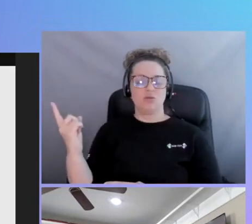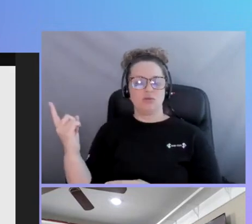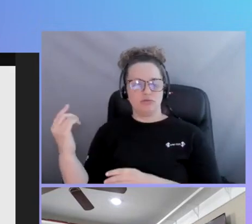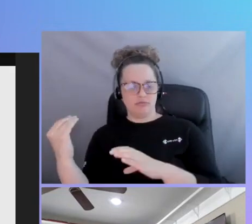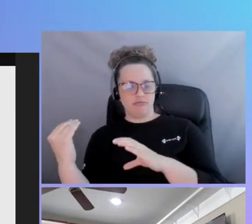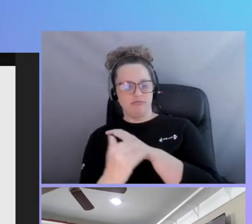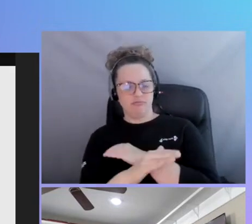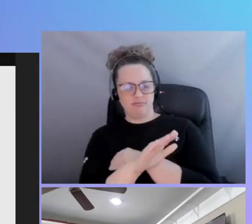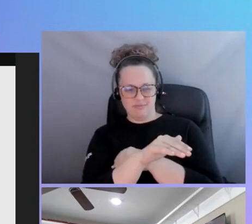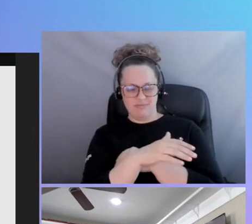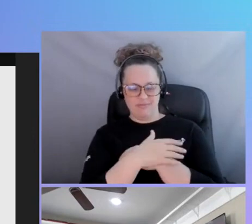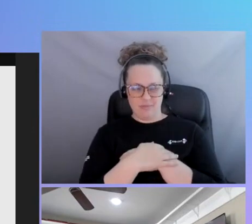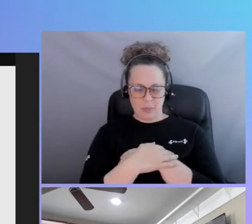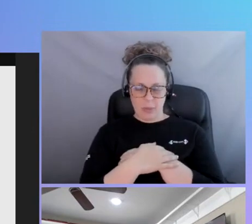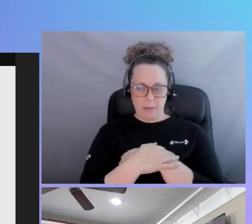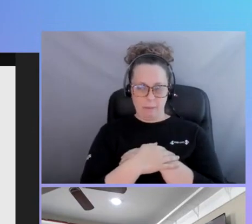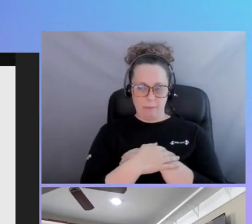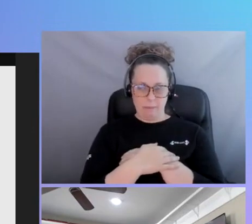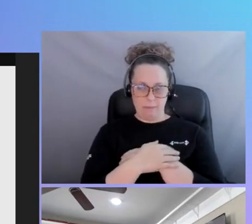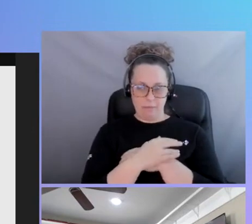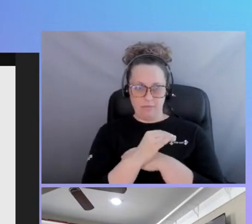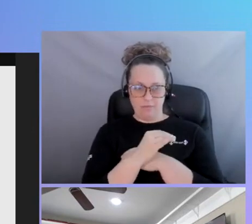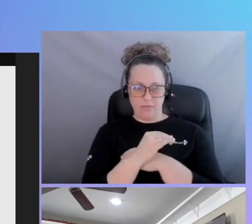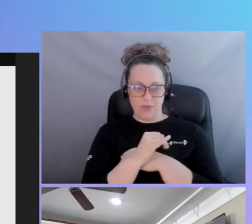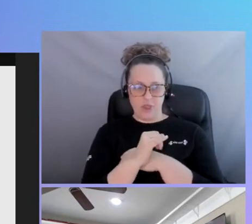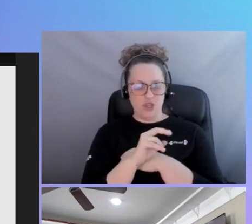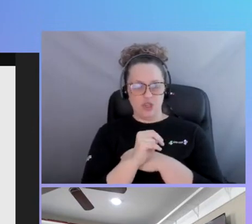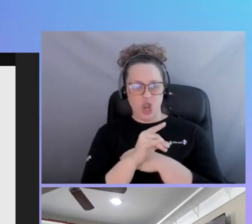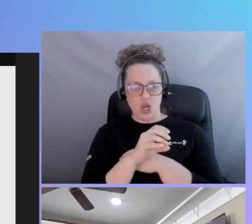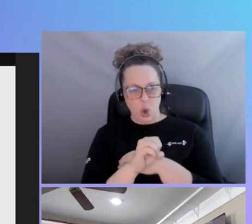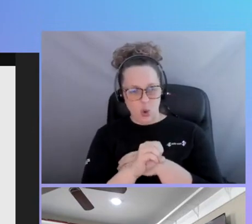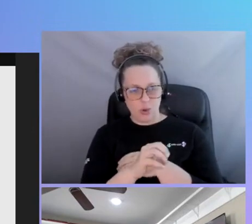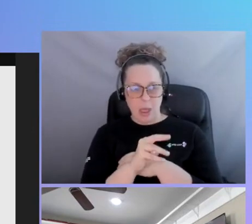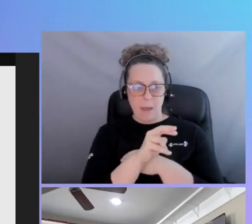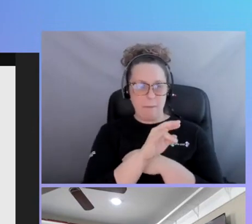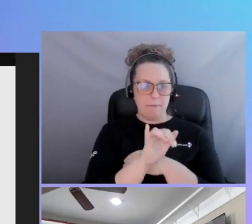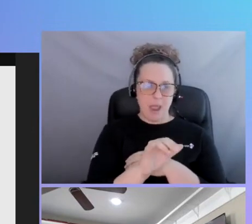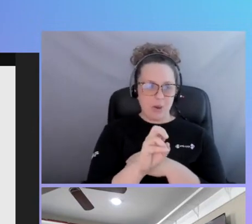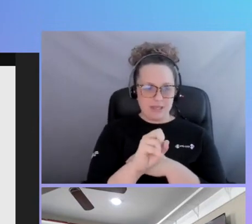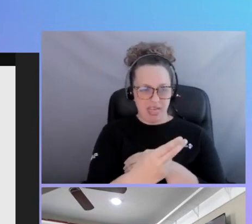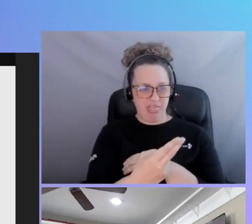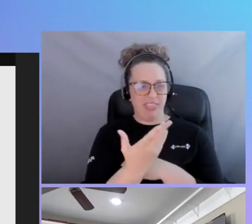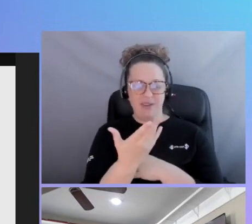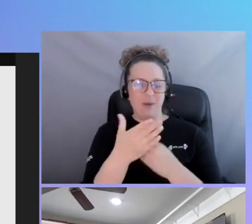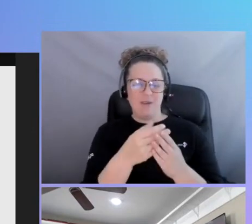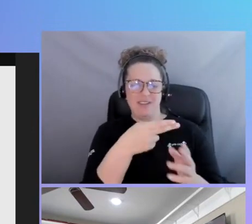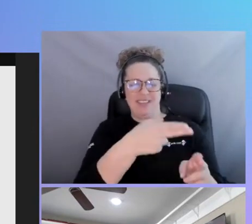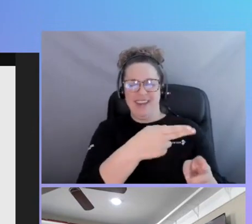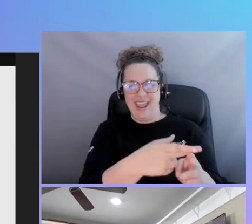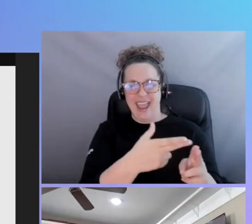a door, send an email. Hey John Doe, Mary Smith, I'm working with this really great person. They're working on digital